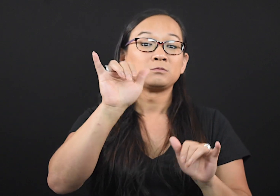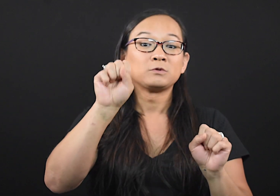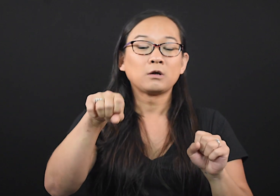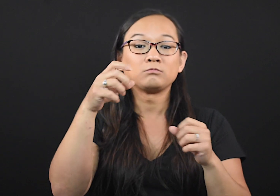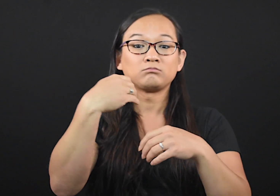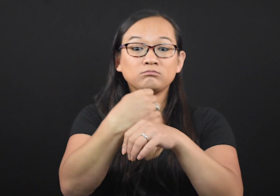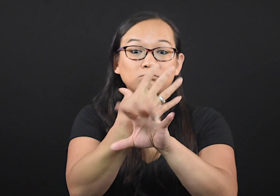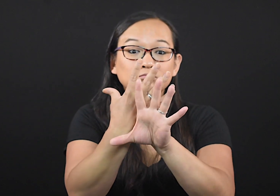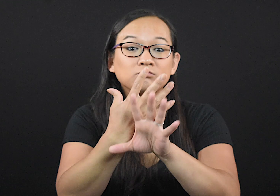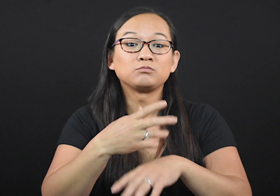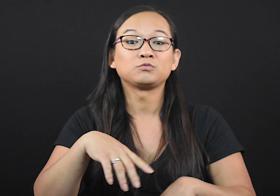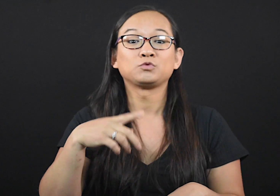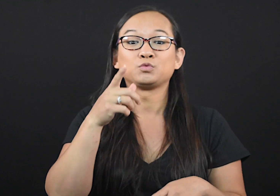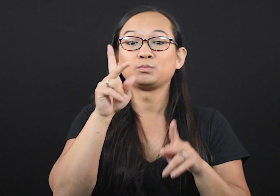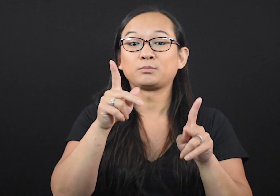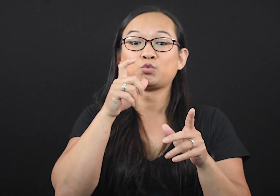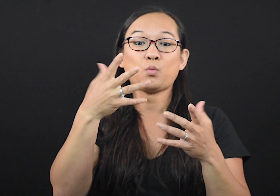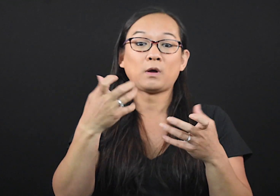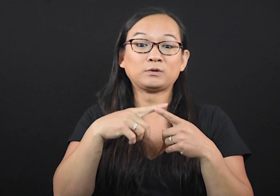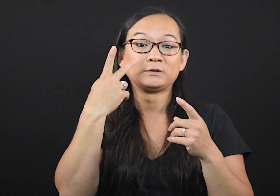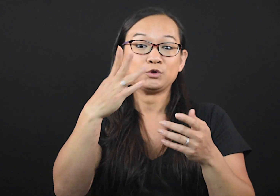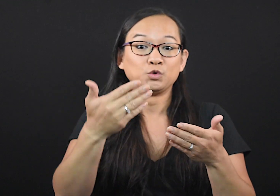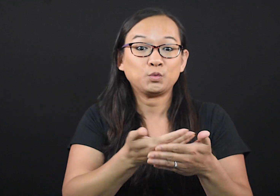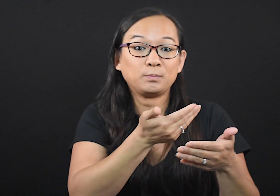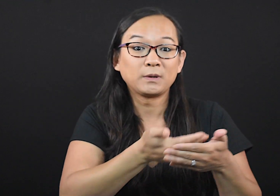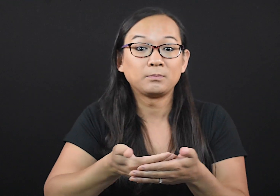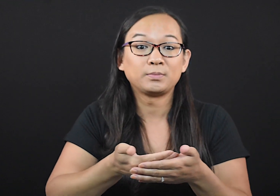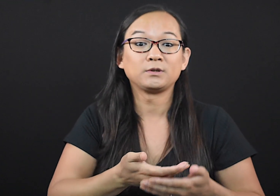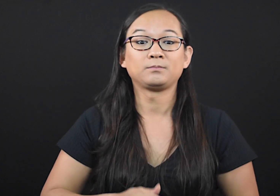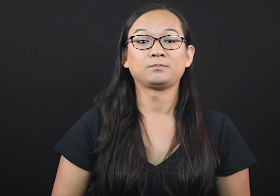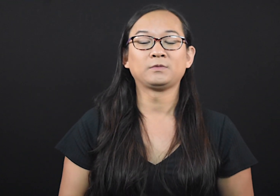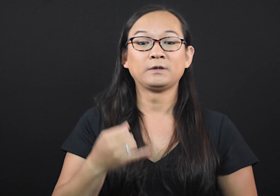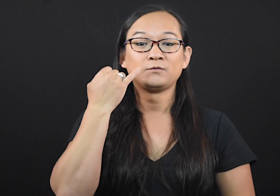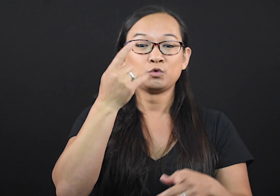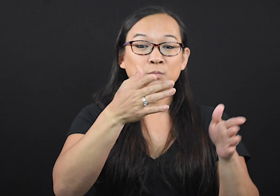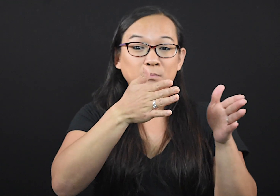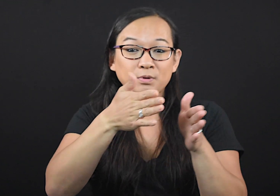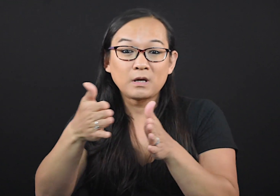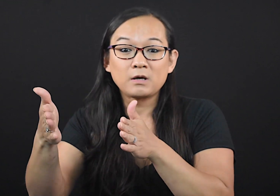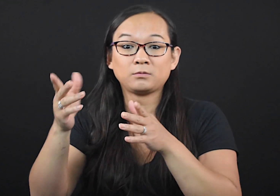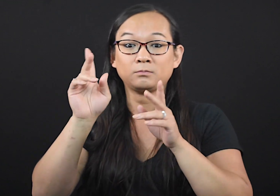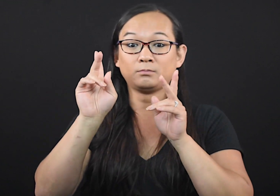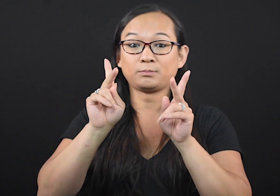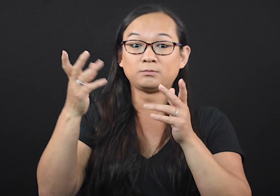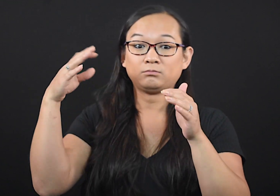like celebrating virtually, for people who want to see your new baby. If you do plan to